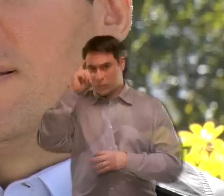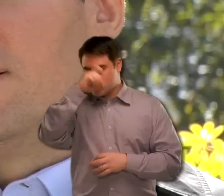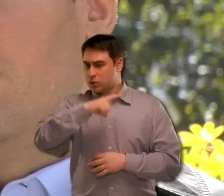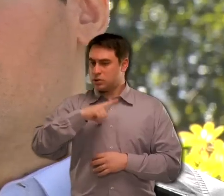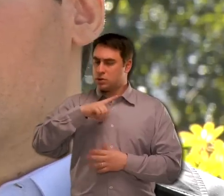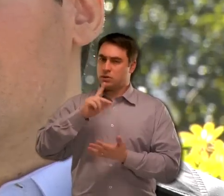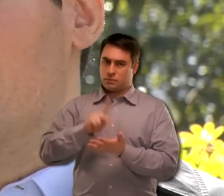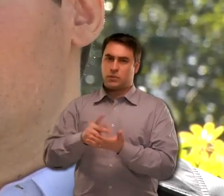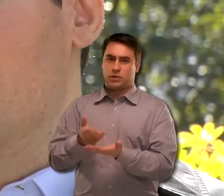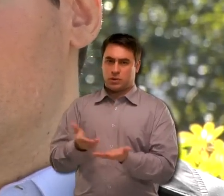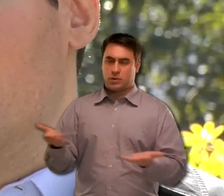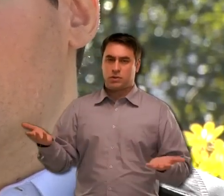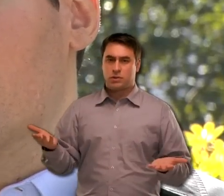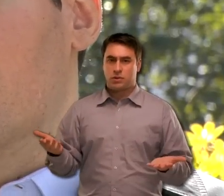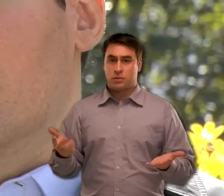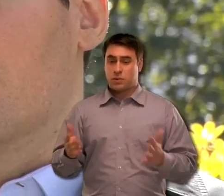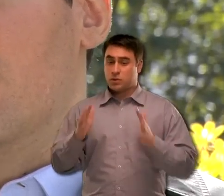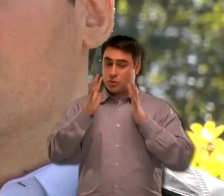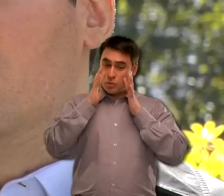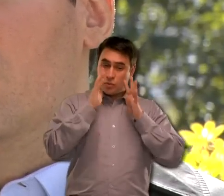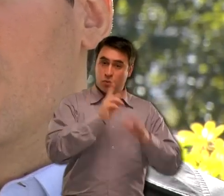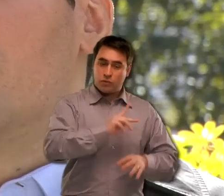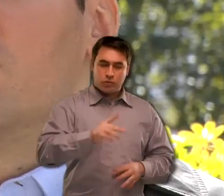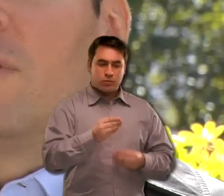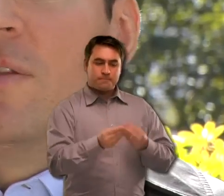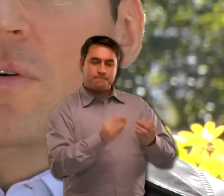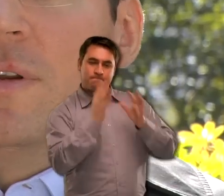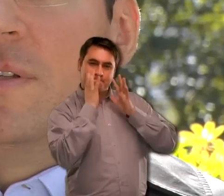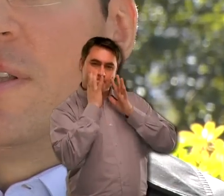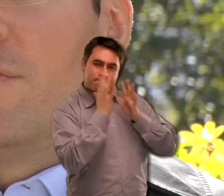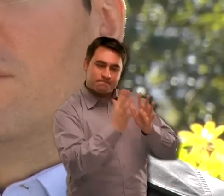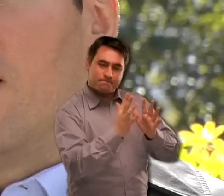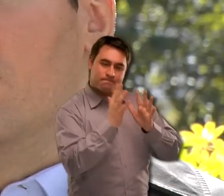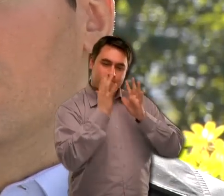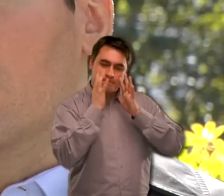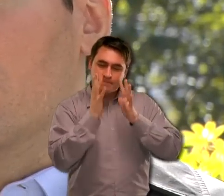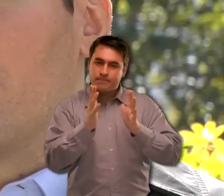Difficulties do exist, but the educators’ outlook is based